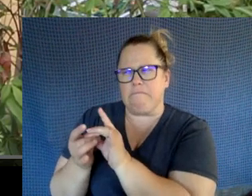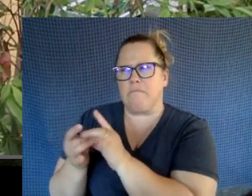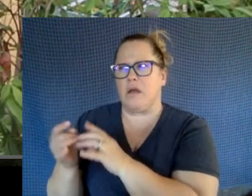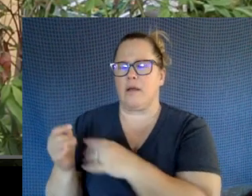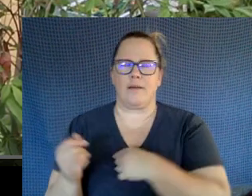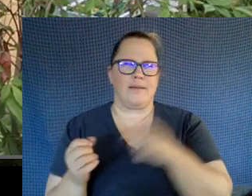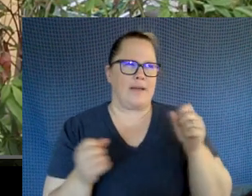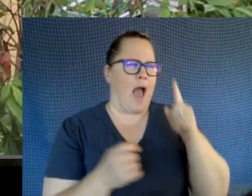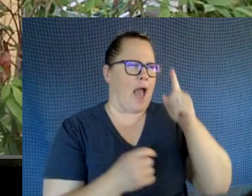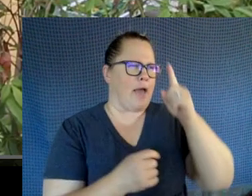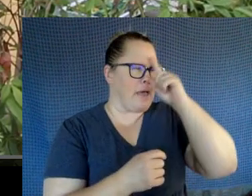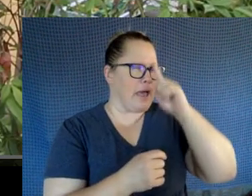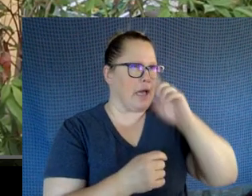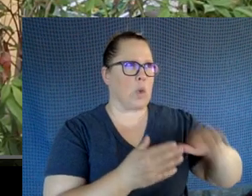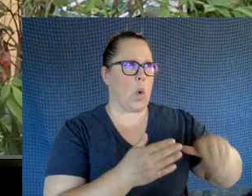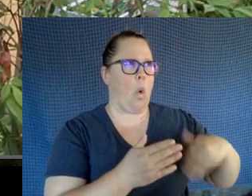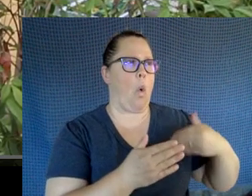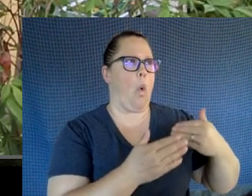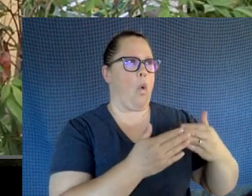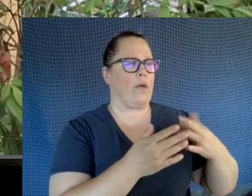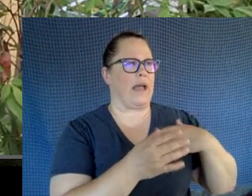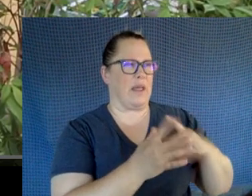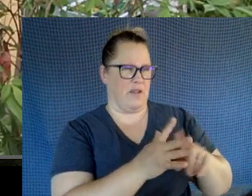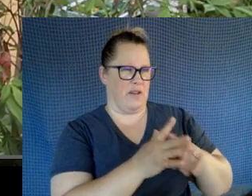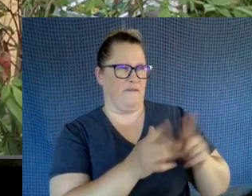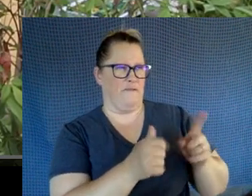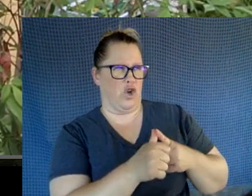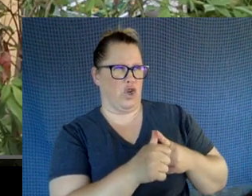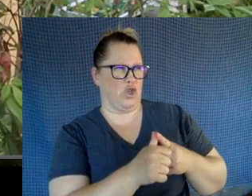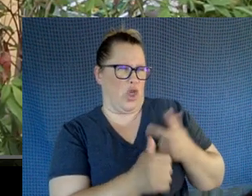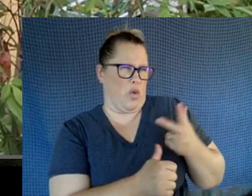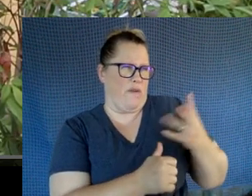dedicating a page to each of them. I think it shows what an impact that they had